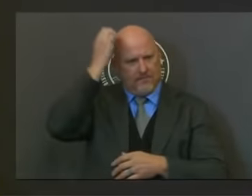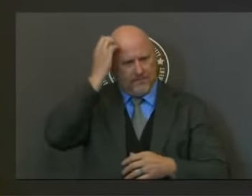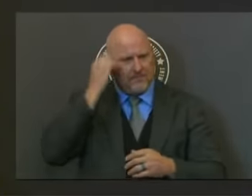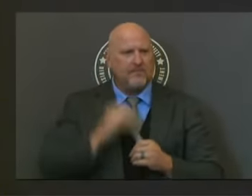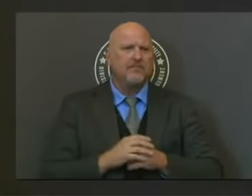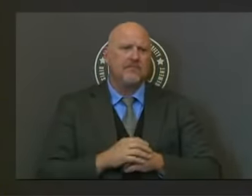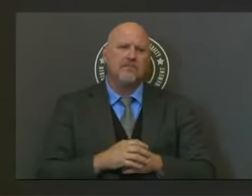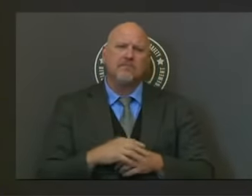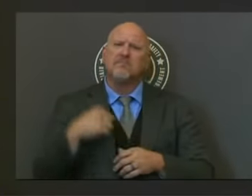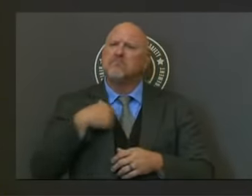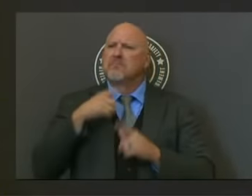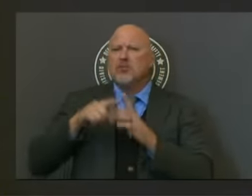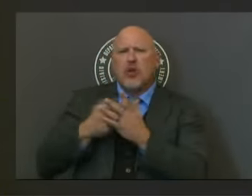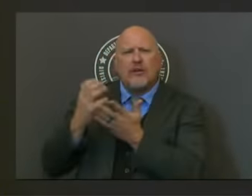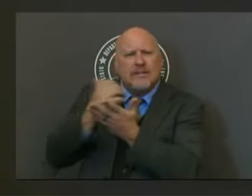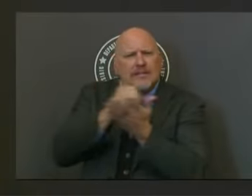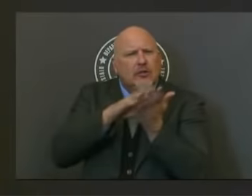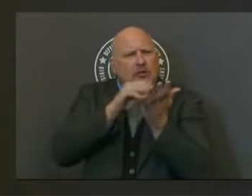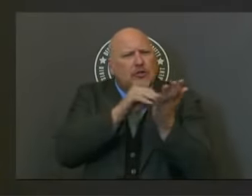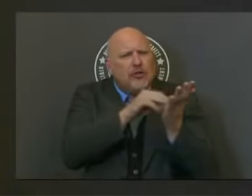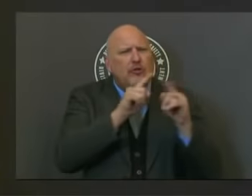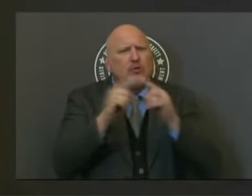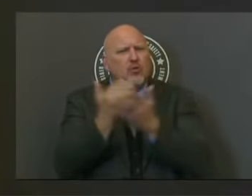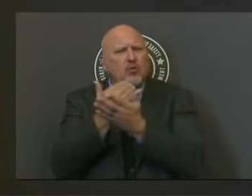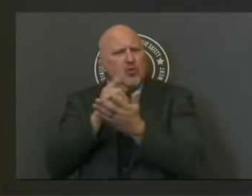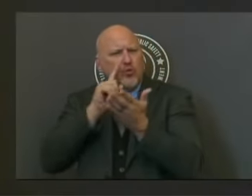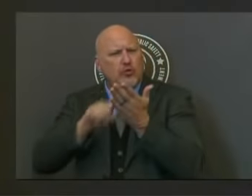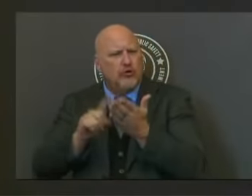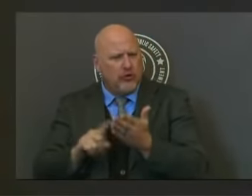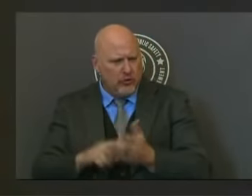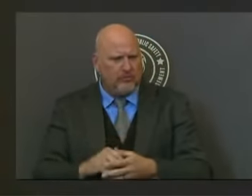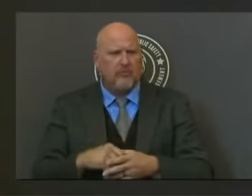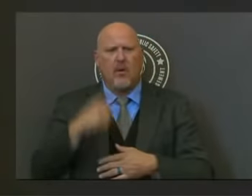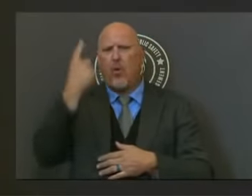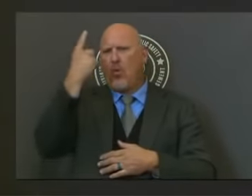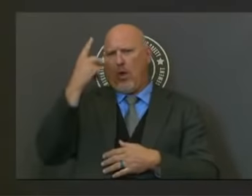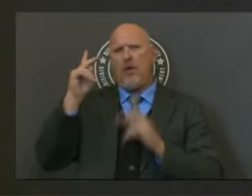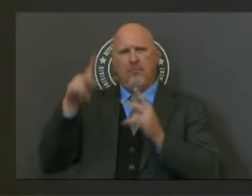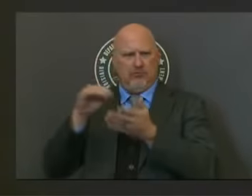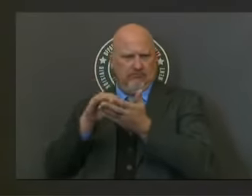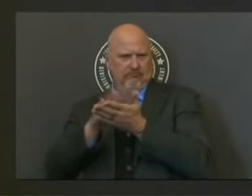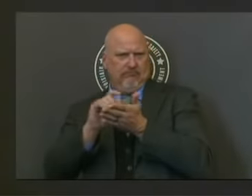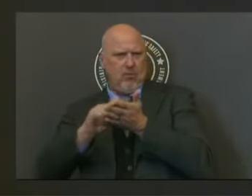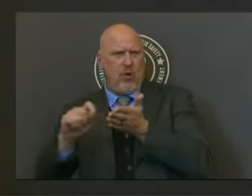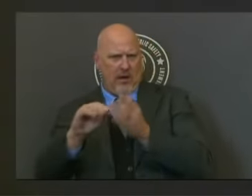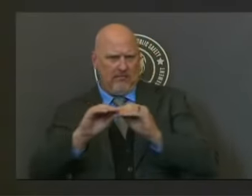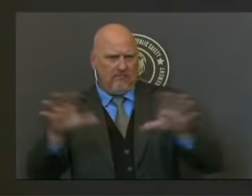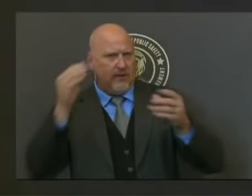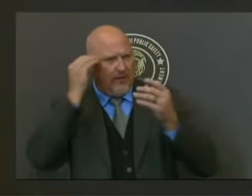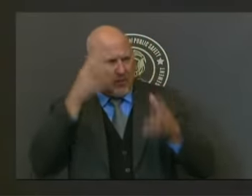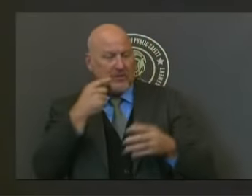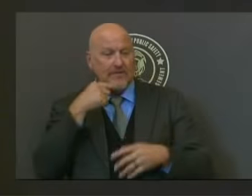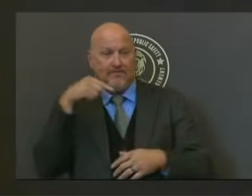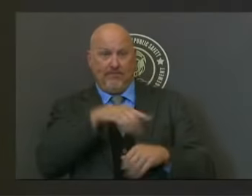and they've said this all just call from this memo majoring